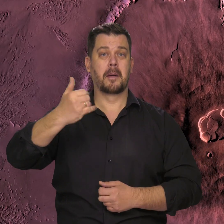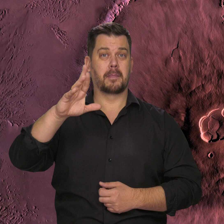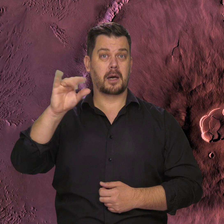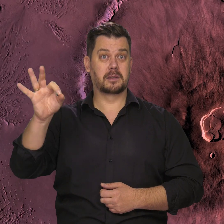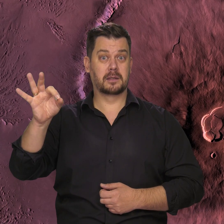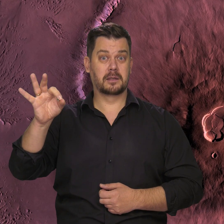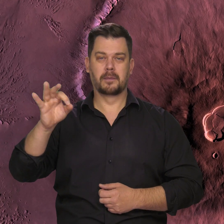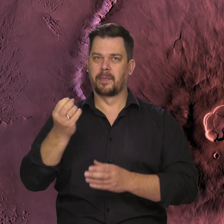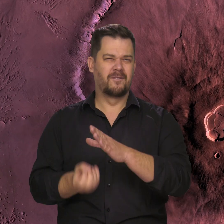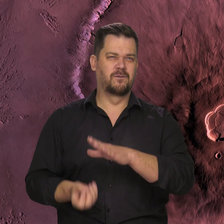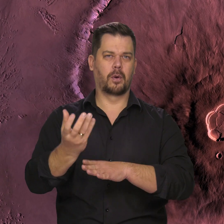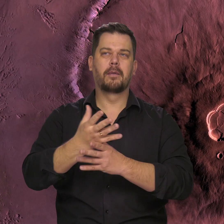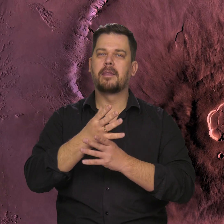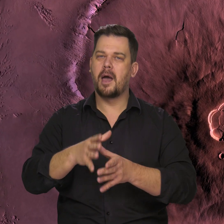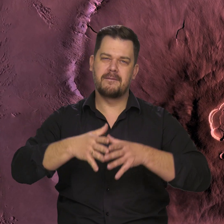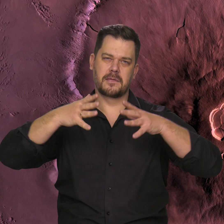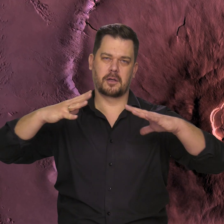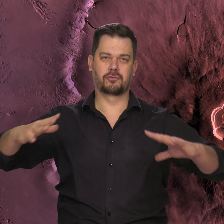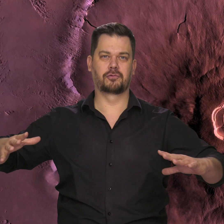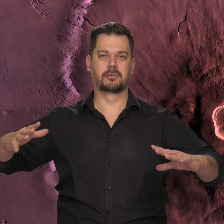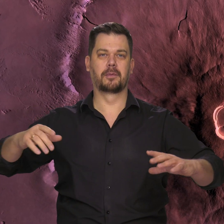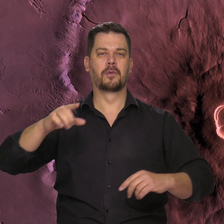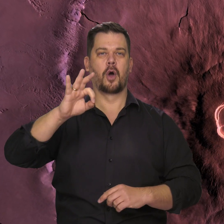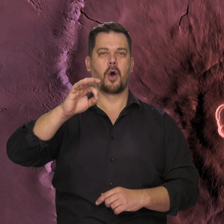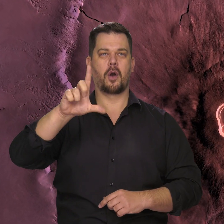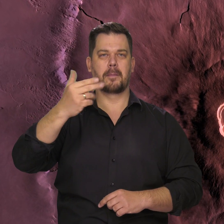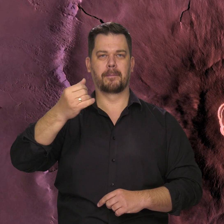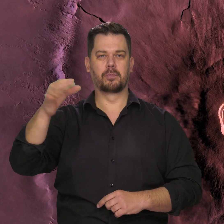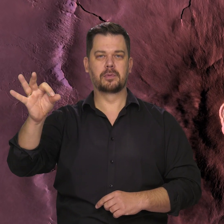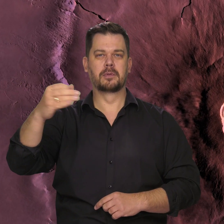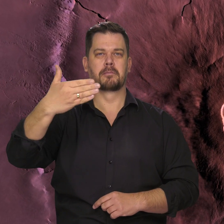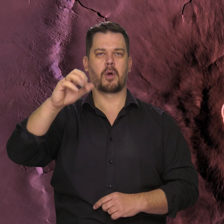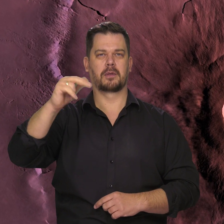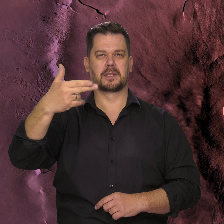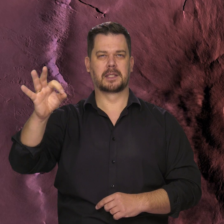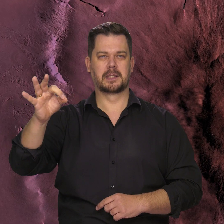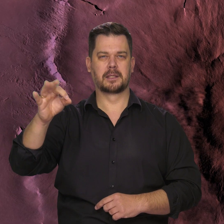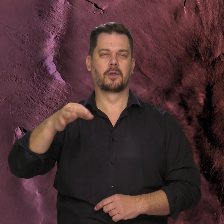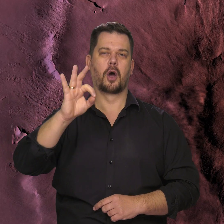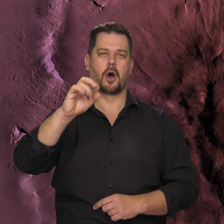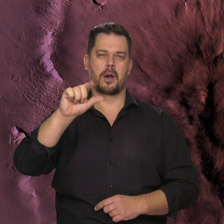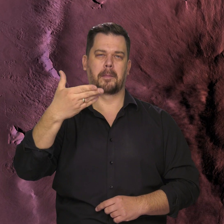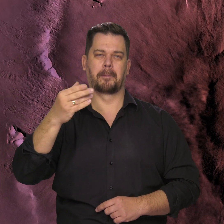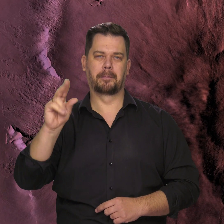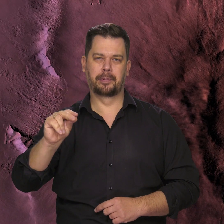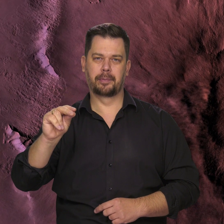Mars is home to the largest volcano in the solar system, known as Olympus Mons.